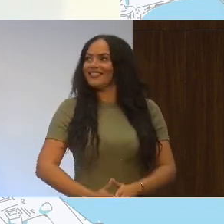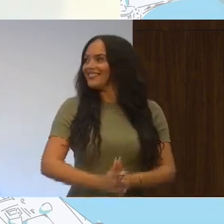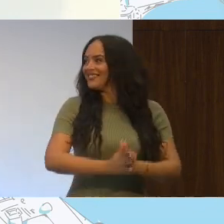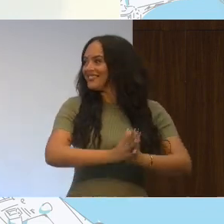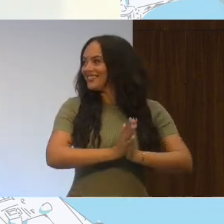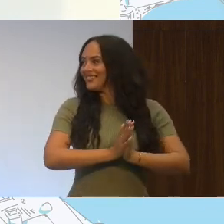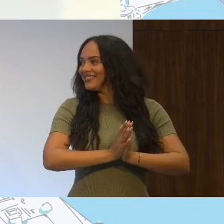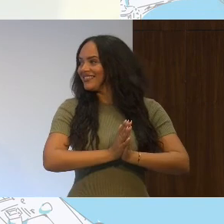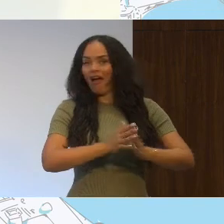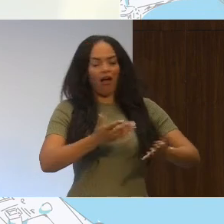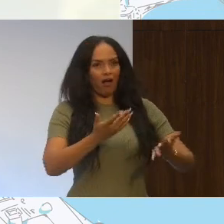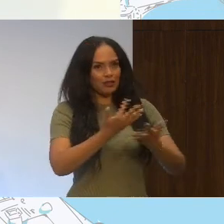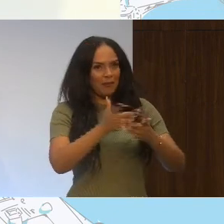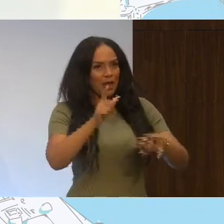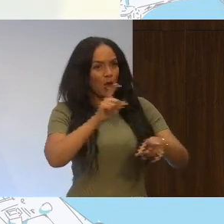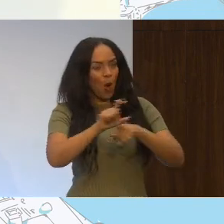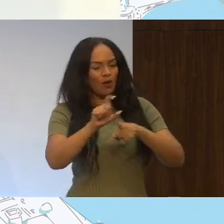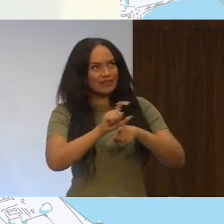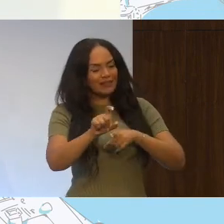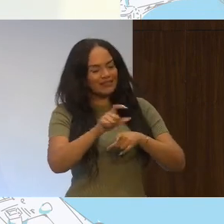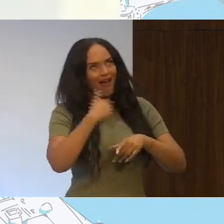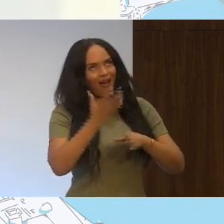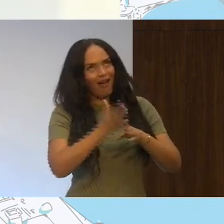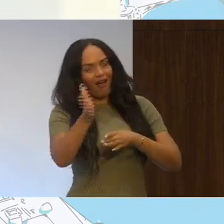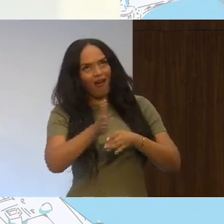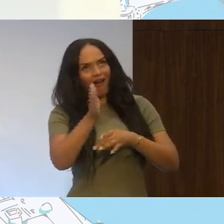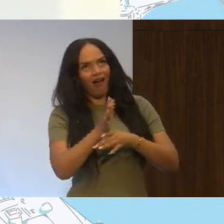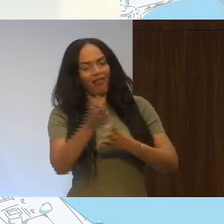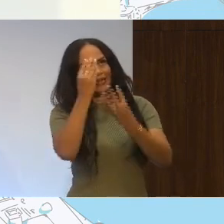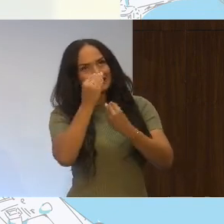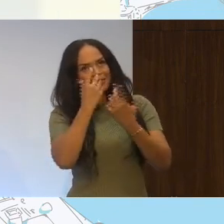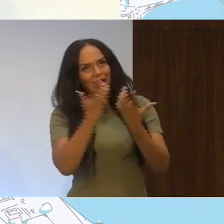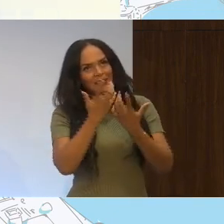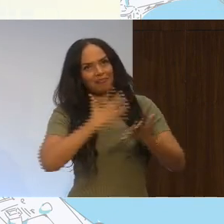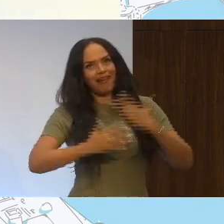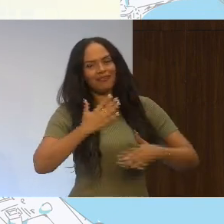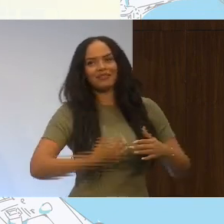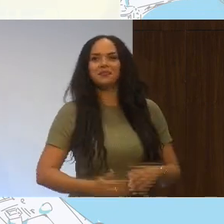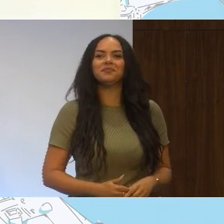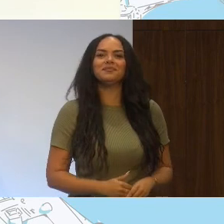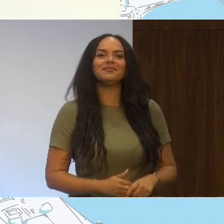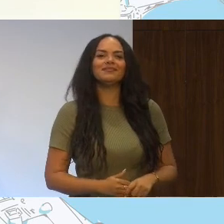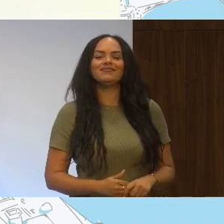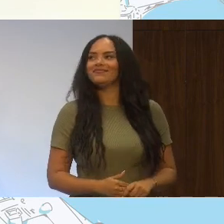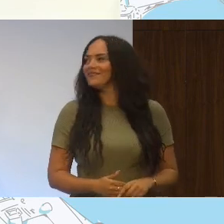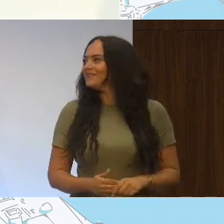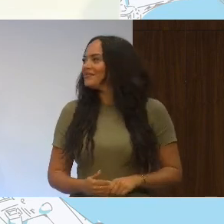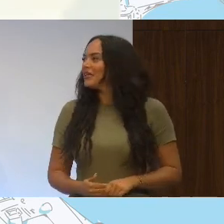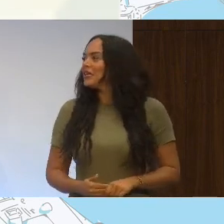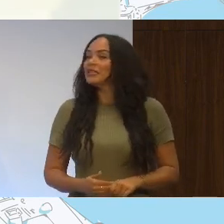the courses you have to do, sometimes they send you into a tailspin. I'm sorry. That's a it's a serious question.